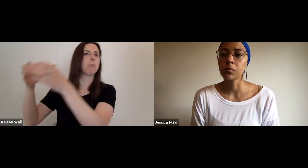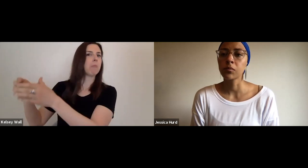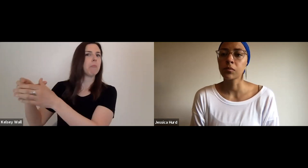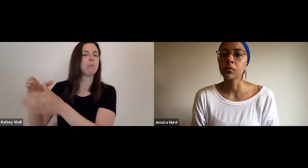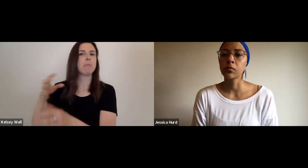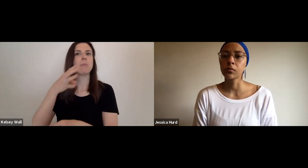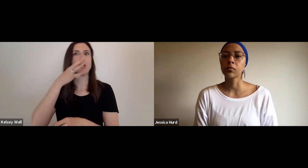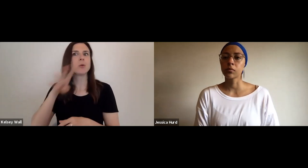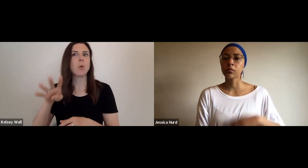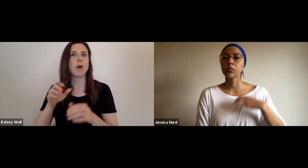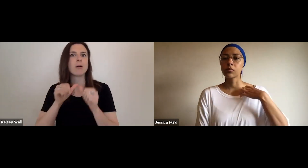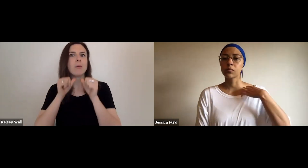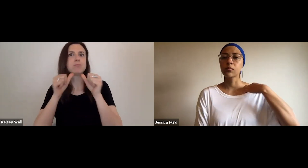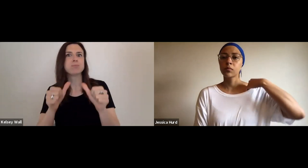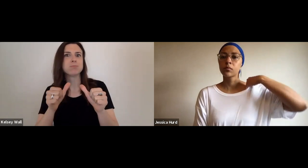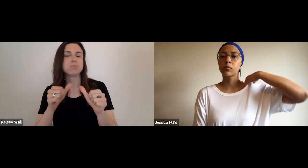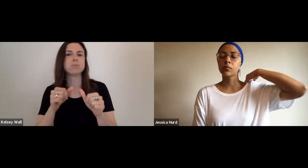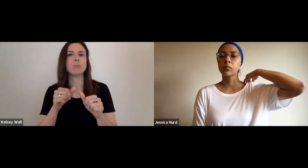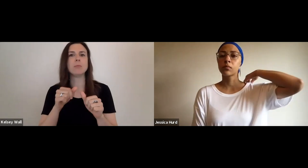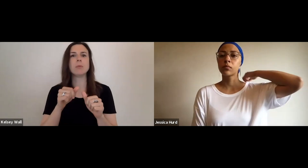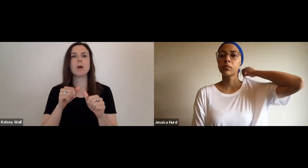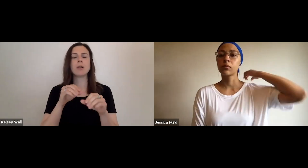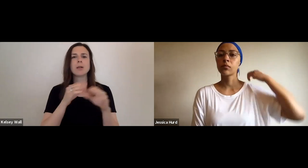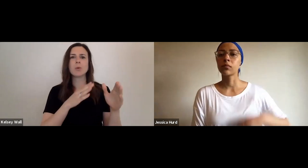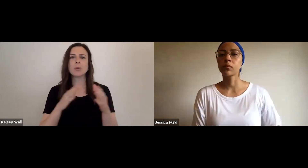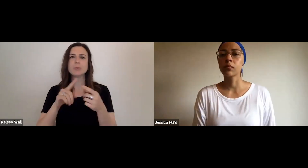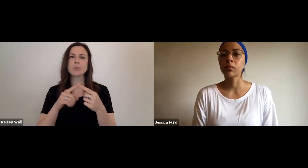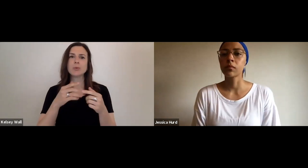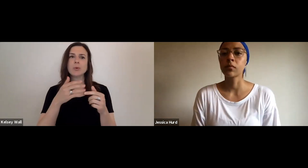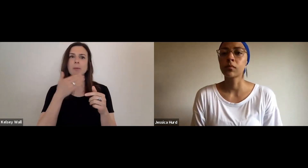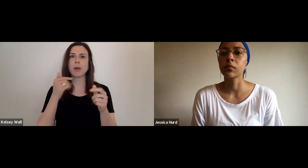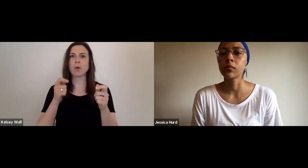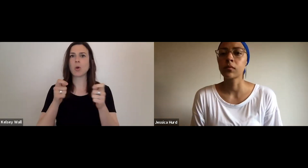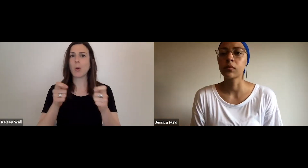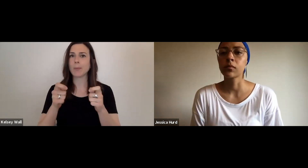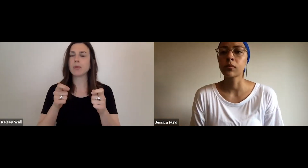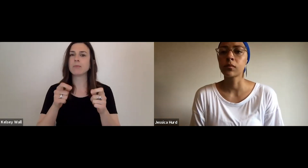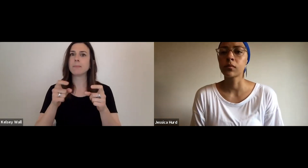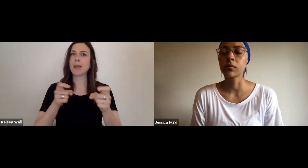doesn't mean you box them up and push them away and ignore them and put them on a shelf for another day. You need to unpack that.